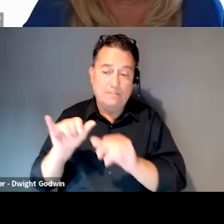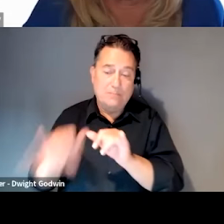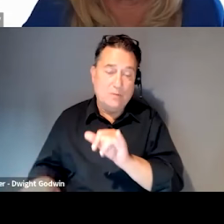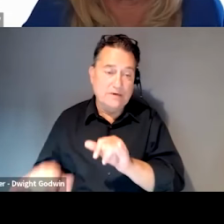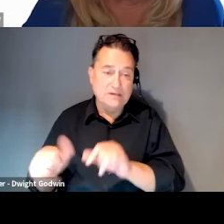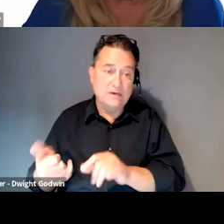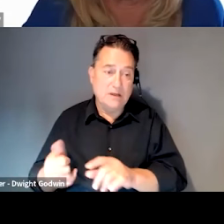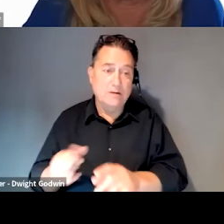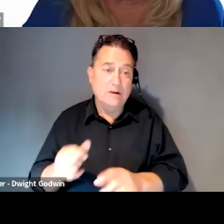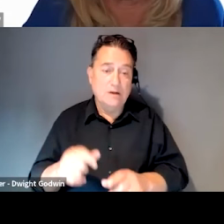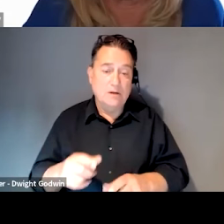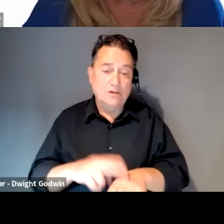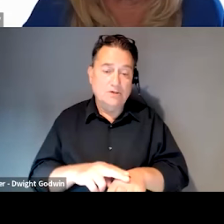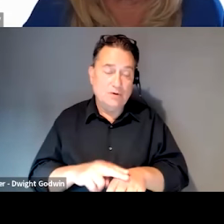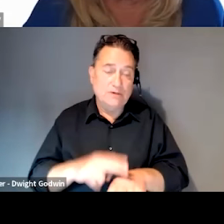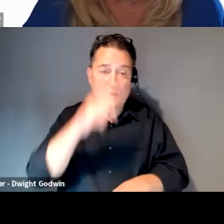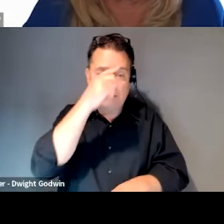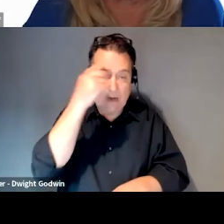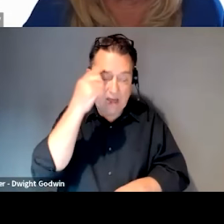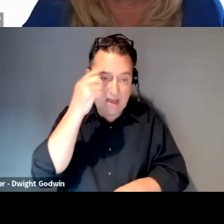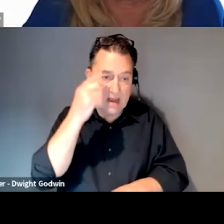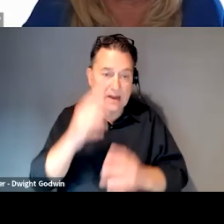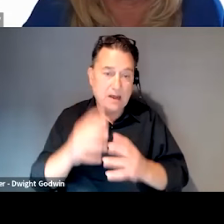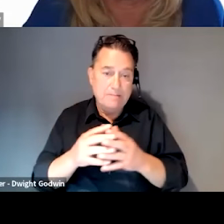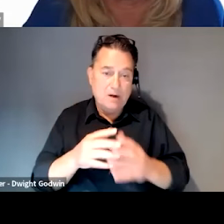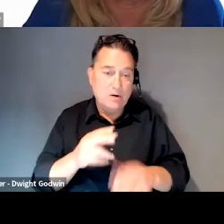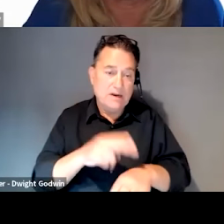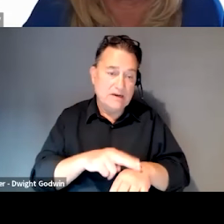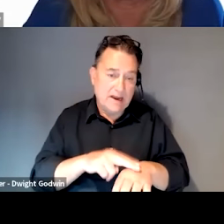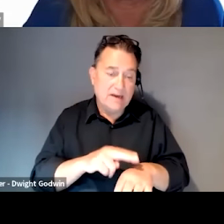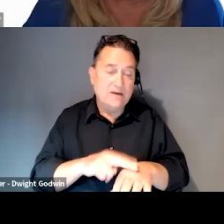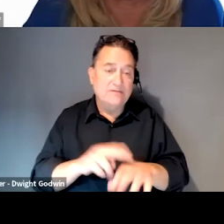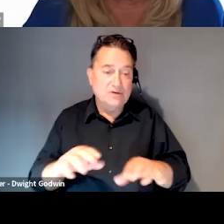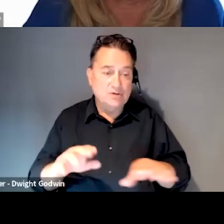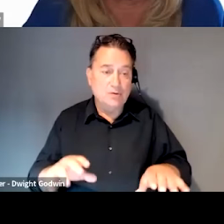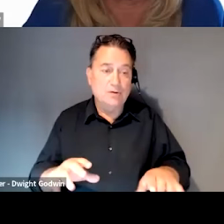and American Indian Alaskan Native children are removed at a much higher rate than white families.